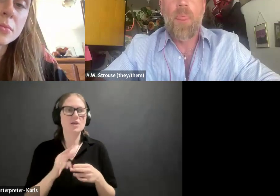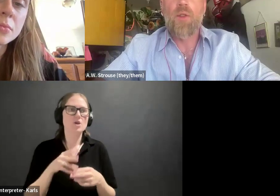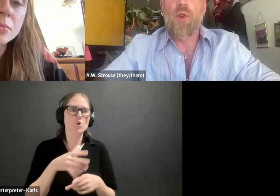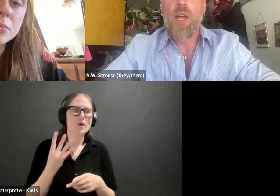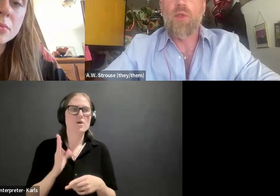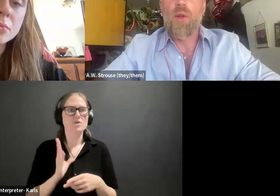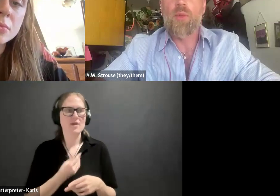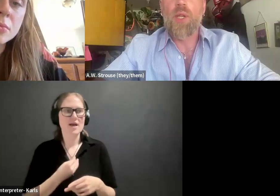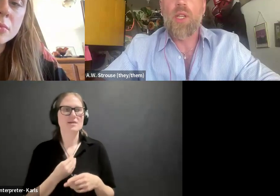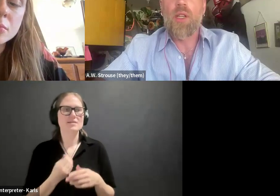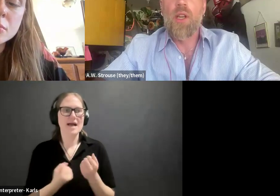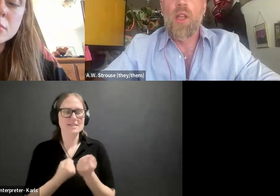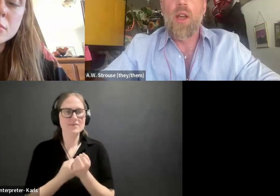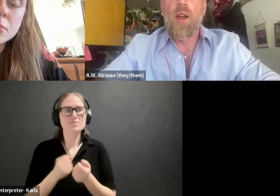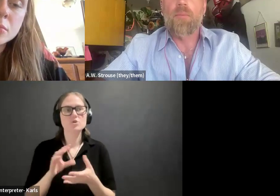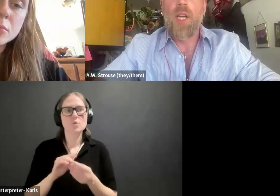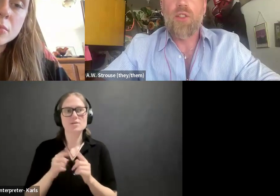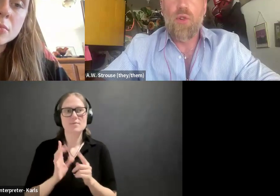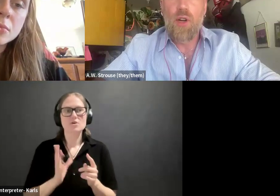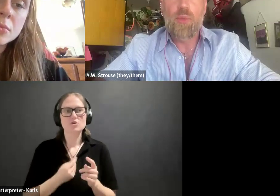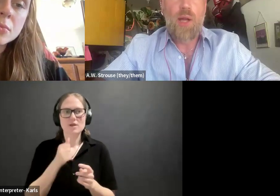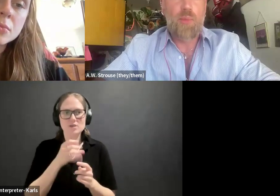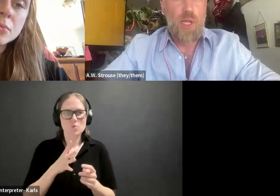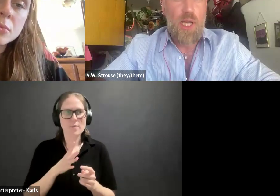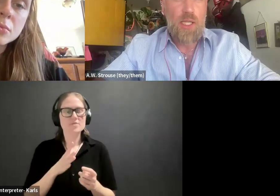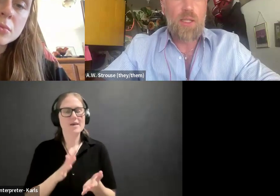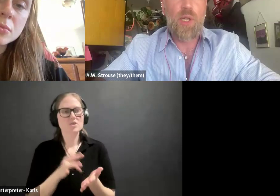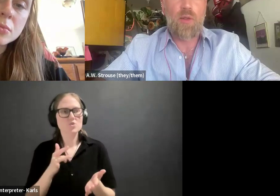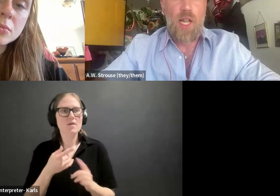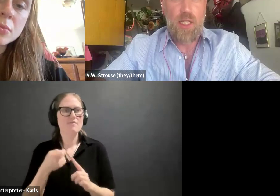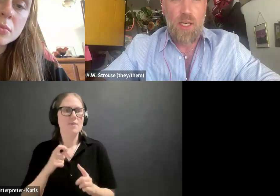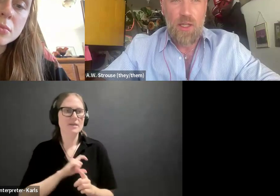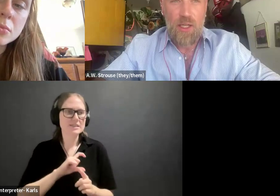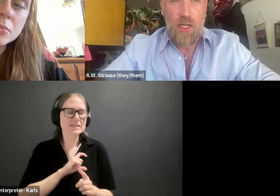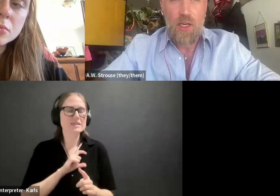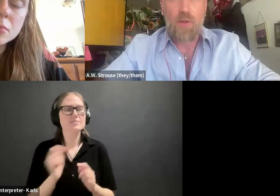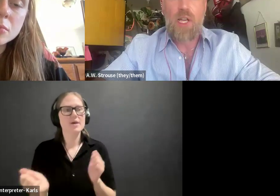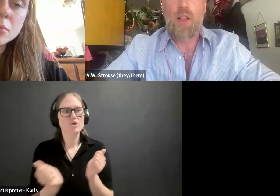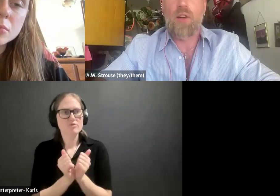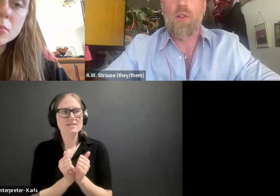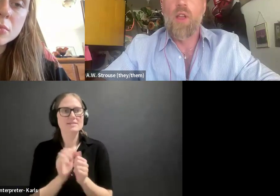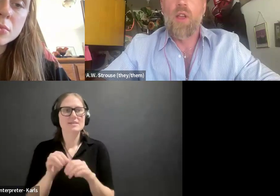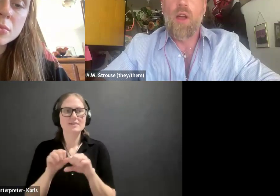trans women being, um, extorted by police, being arrested in the station of Hidalgo,